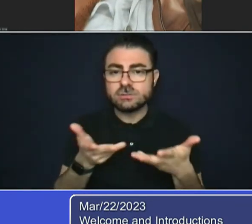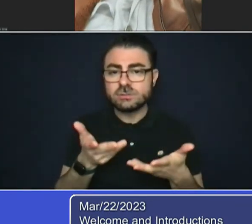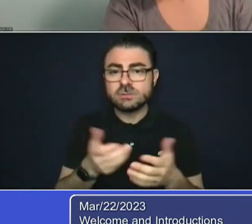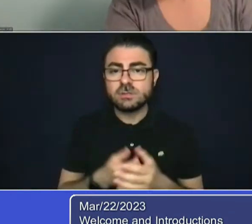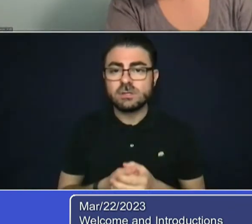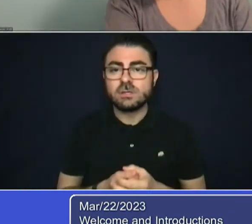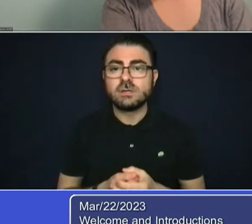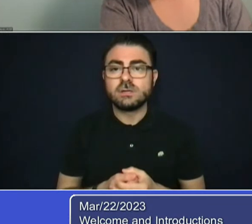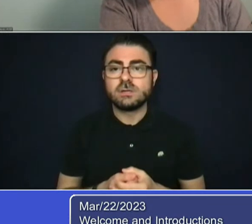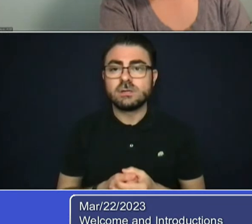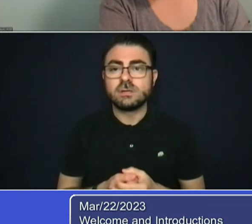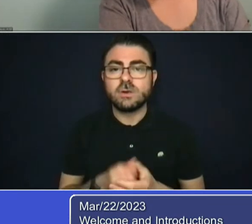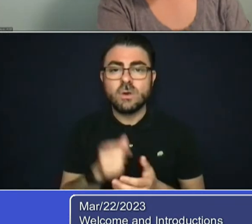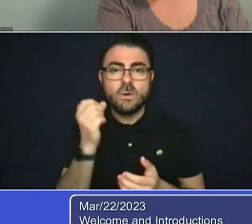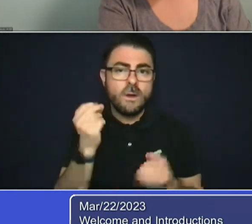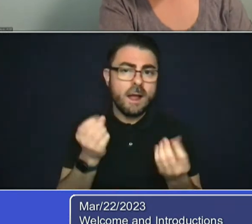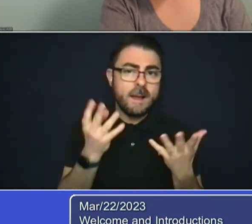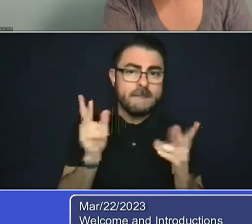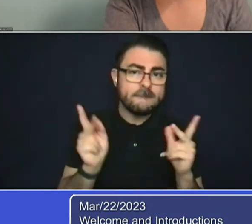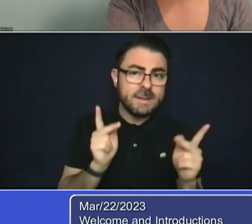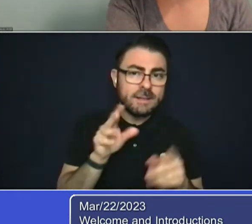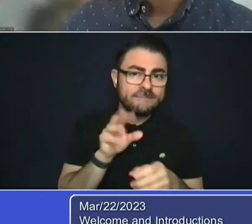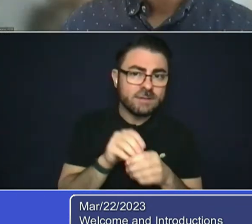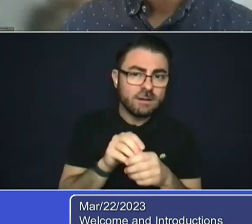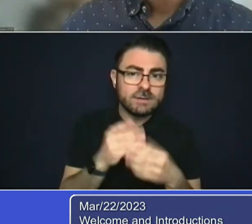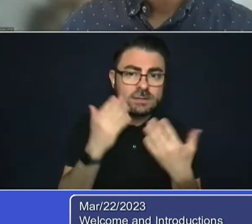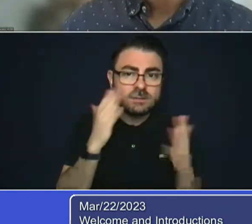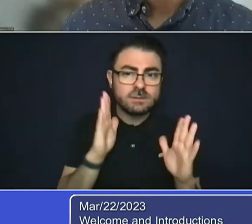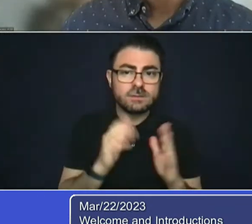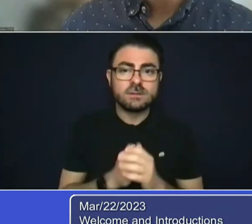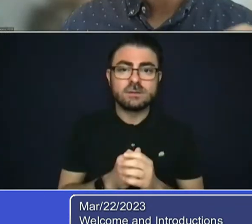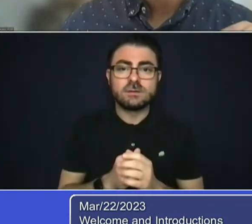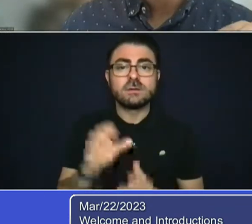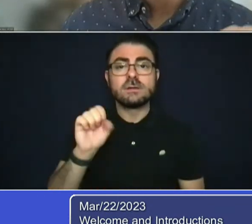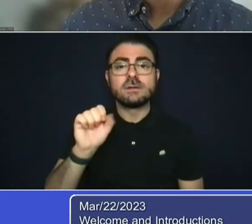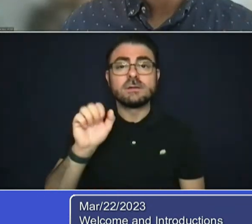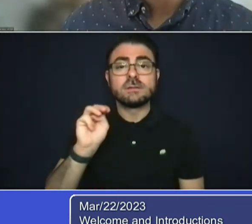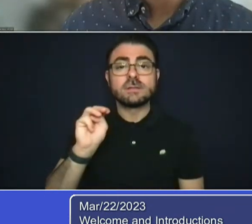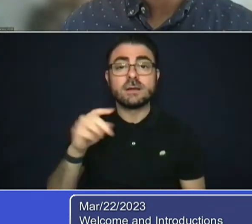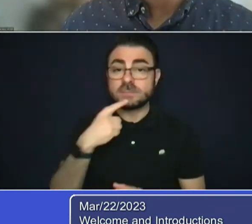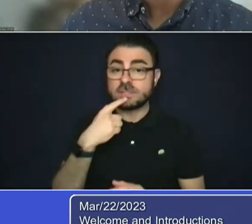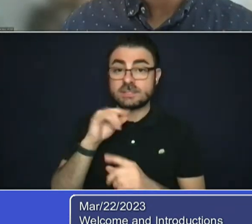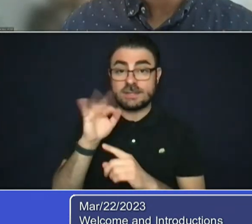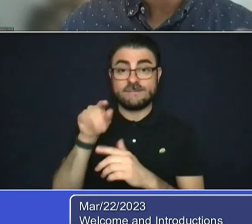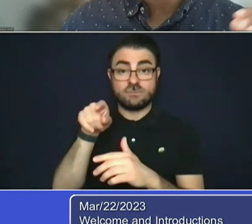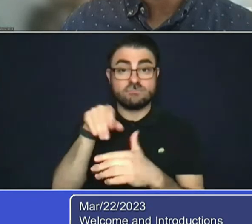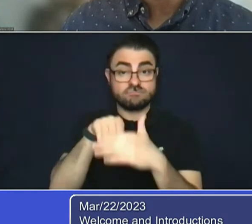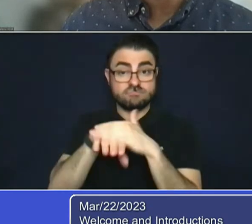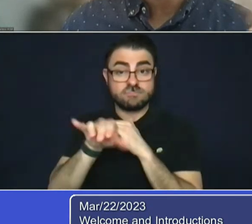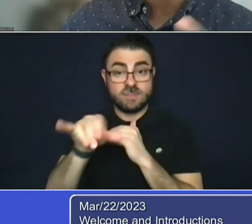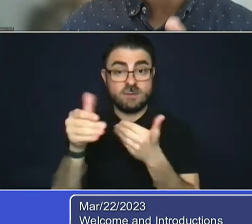DON'T KNOW WHICH ROOM, WHO -- WHAT -- OR HOW MANY PEOPLE IS IN